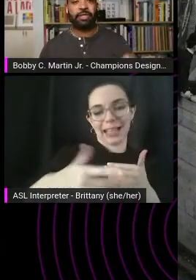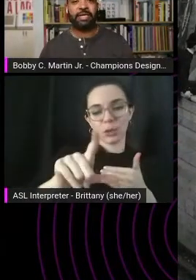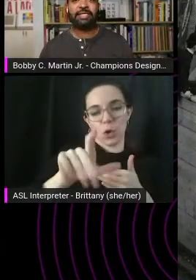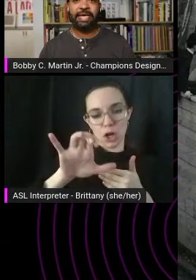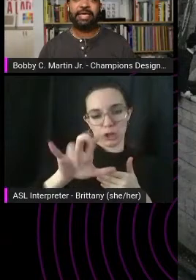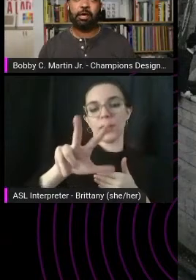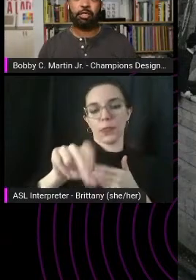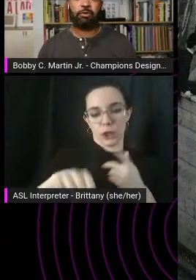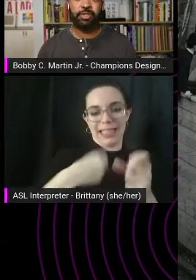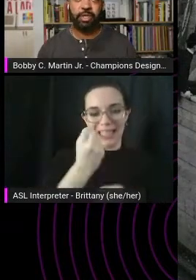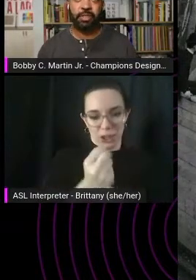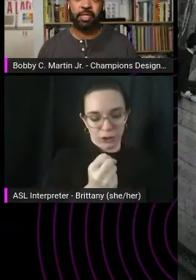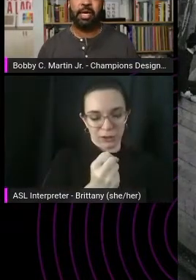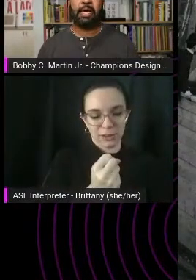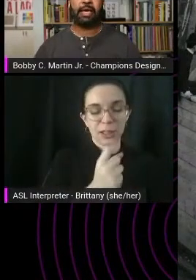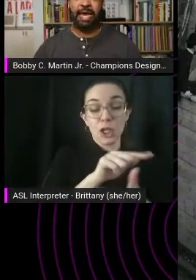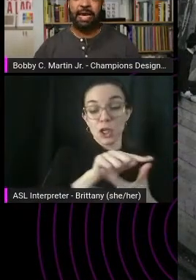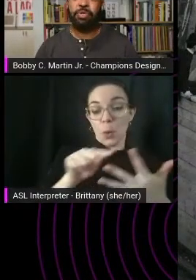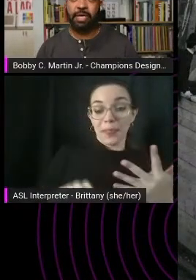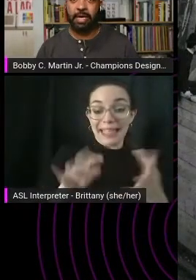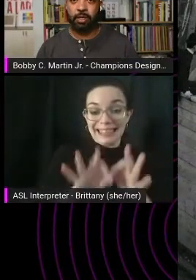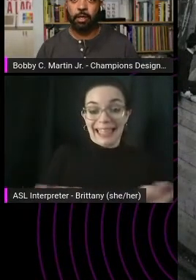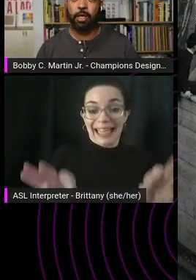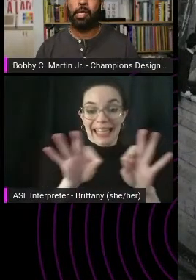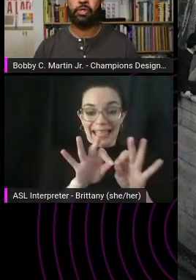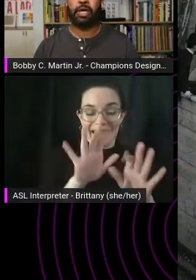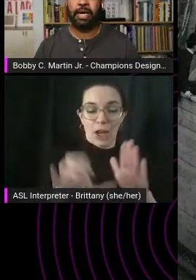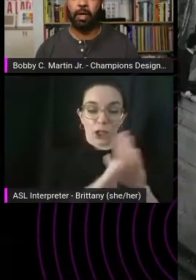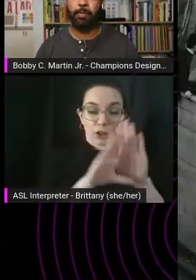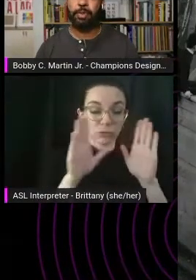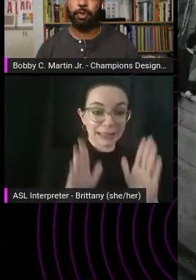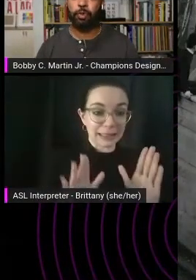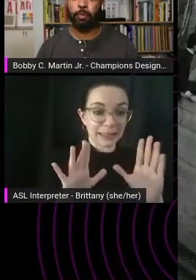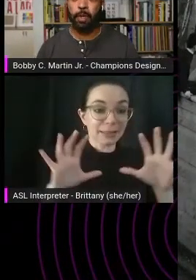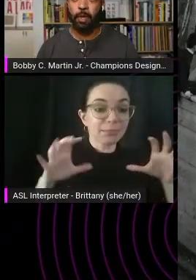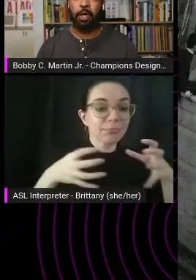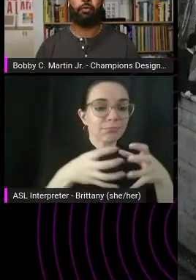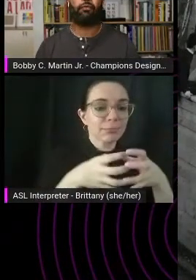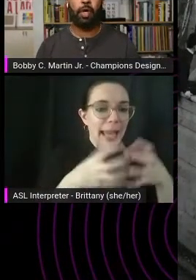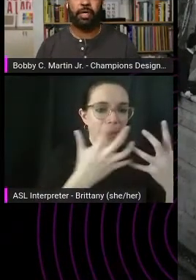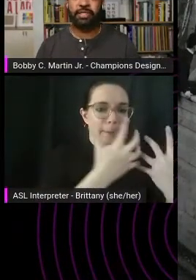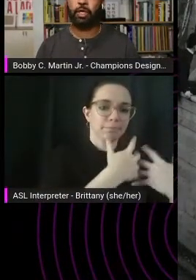So these key characteristics came together to help to focus